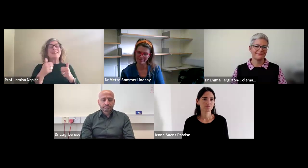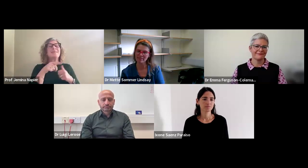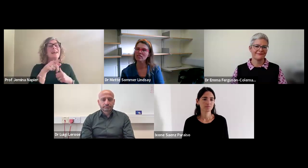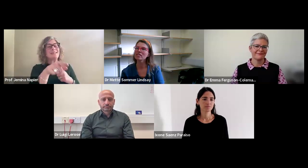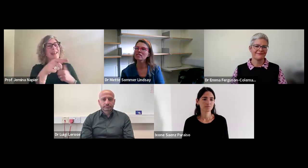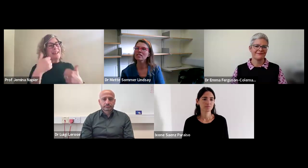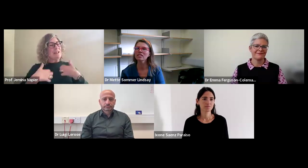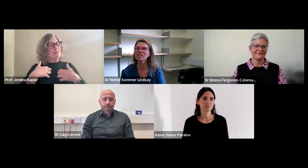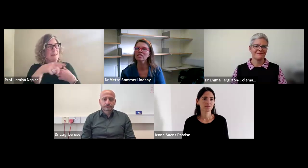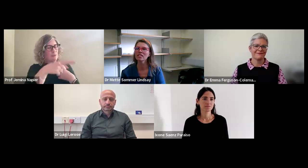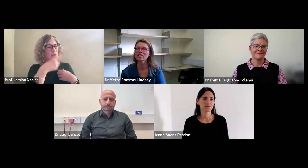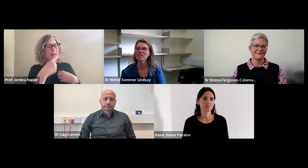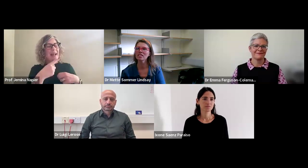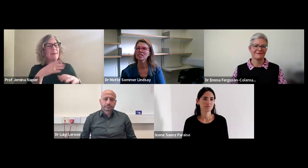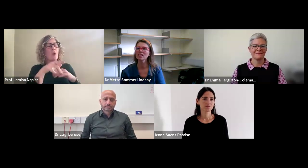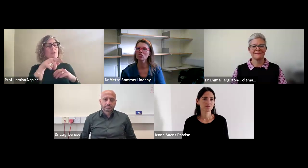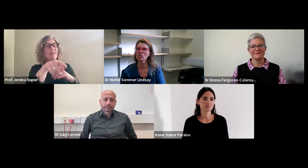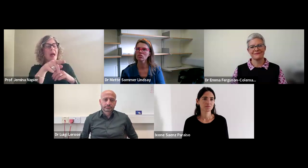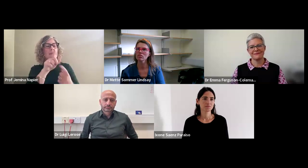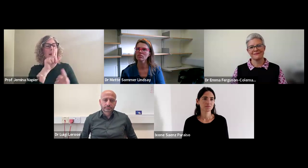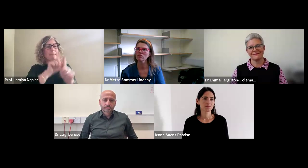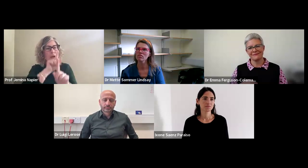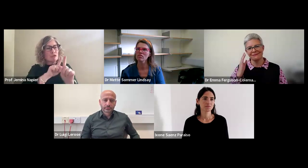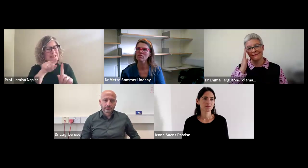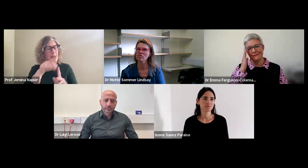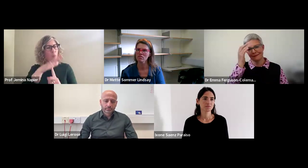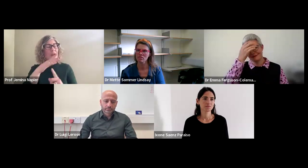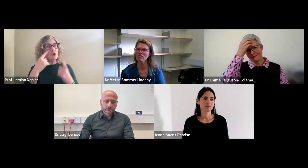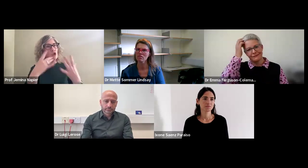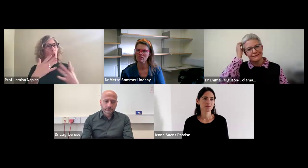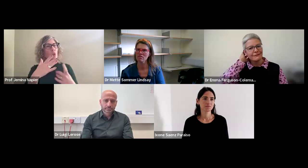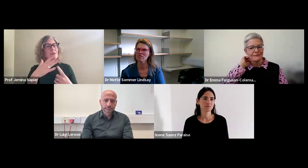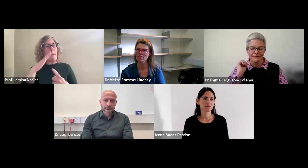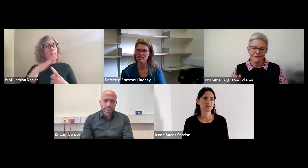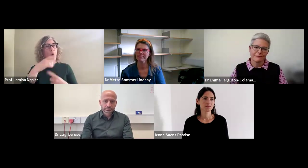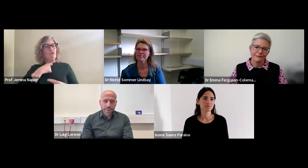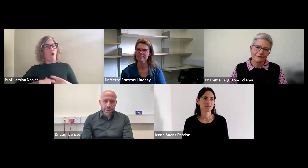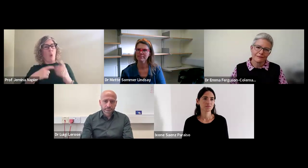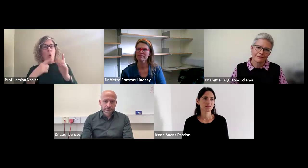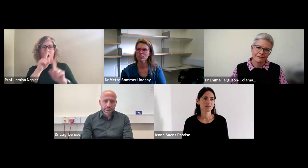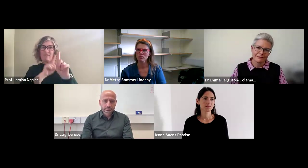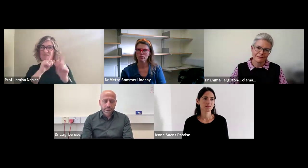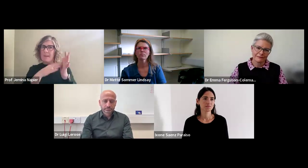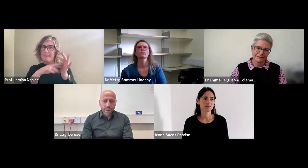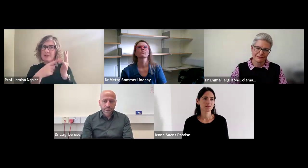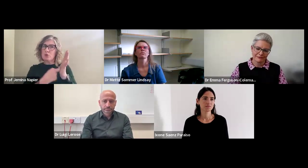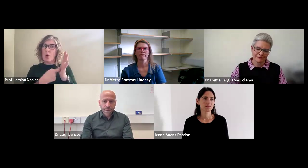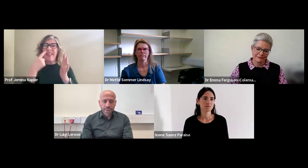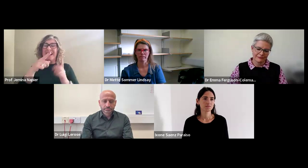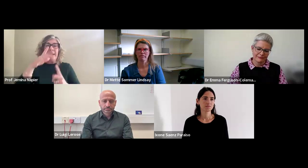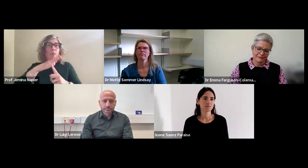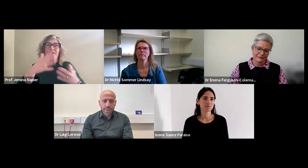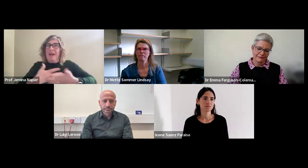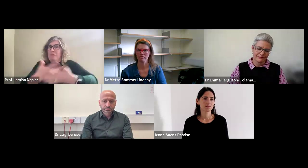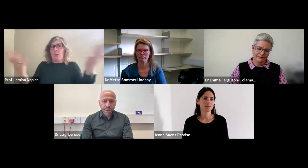Jemina: okay Mette, I think that's interesting that mentoring, what you said about mentoring